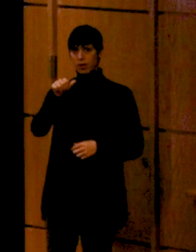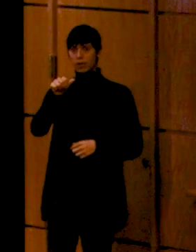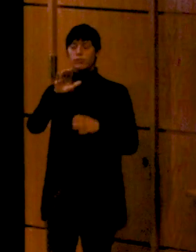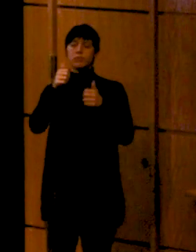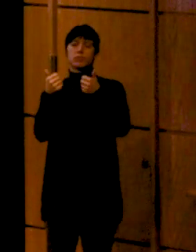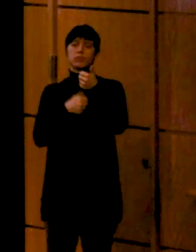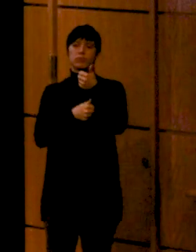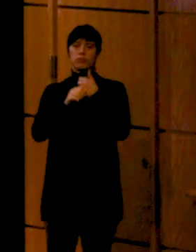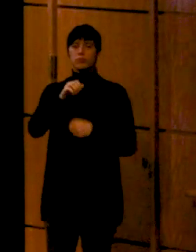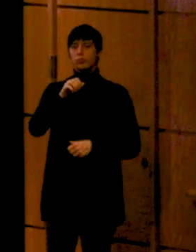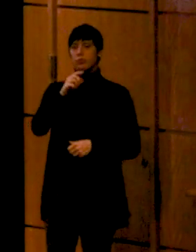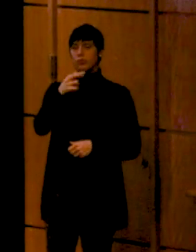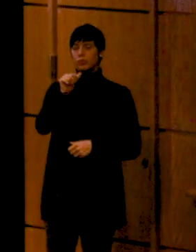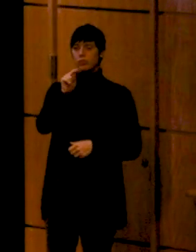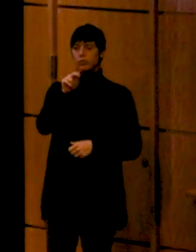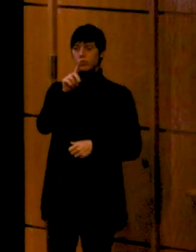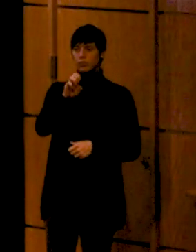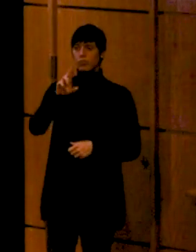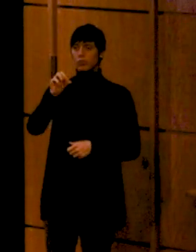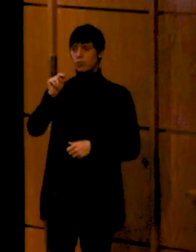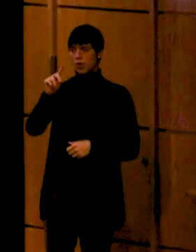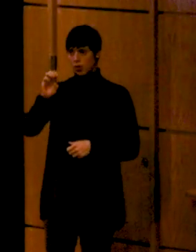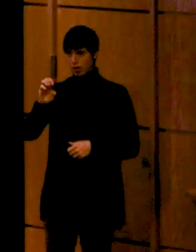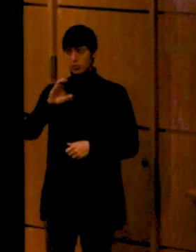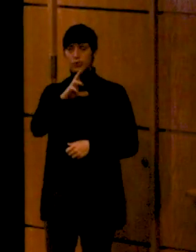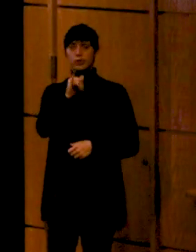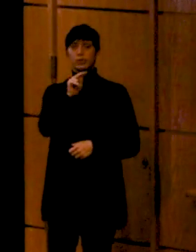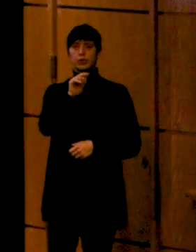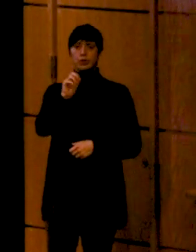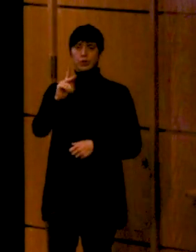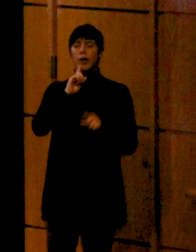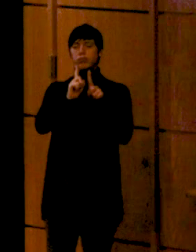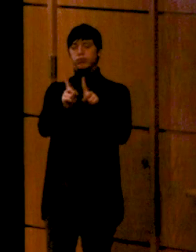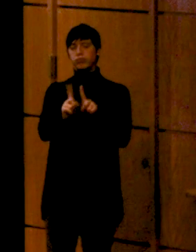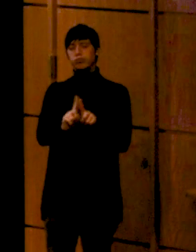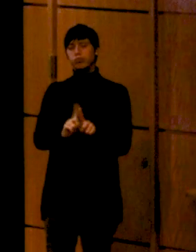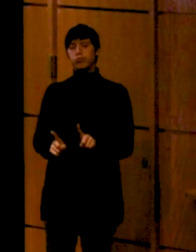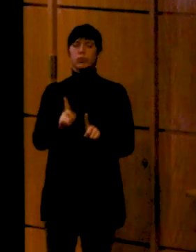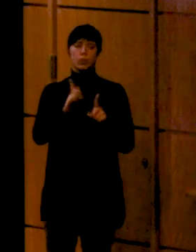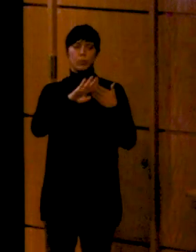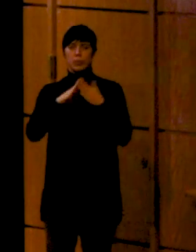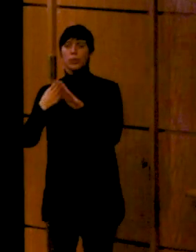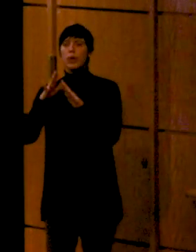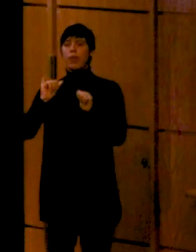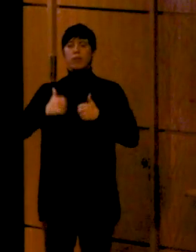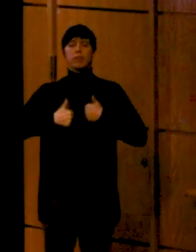of Grand Ronde, and many other Native communities who made their homes along the Columbia River.